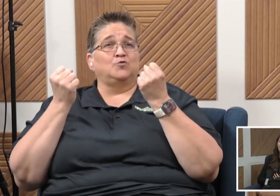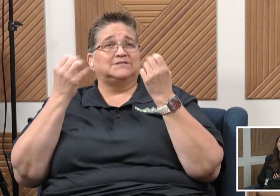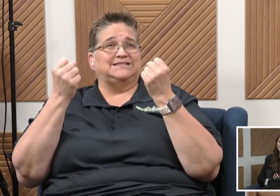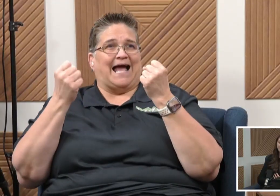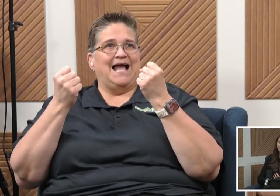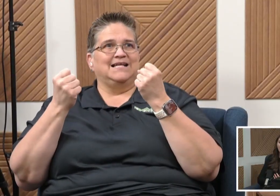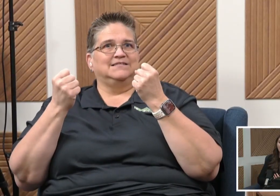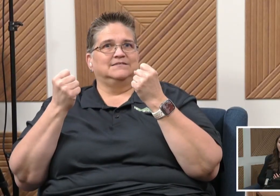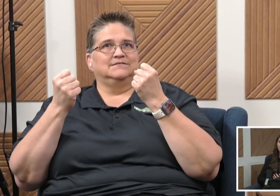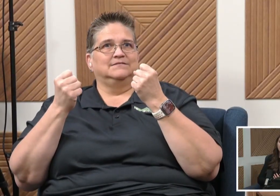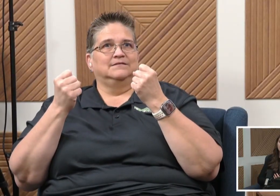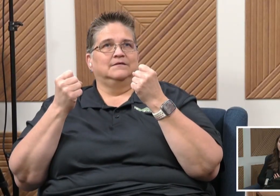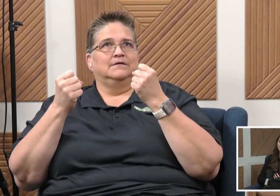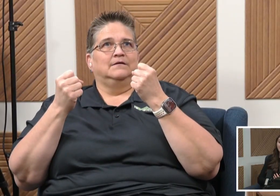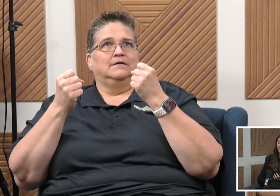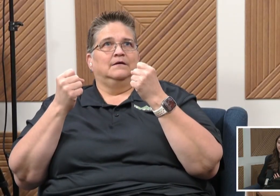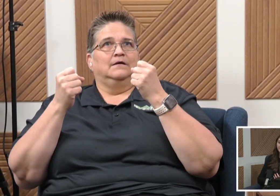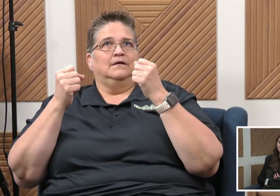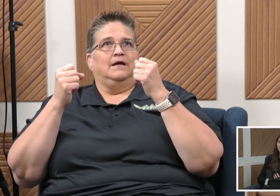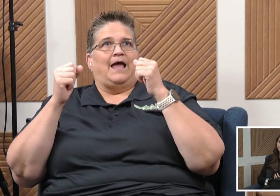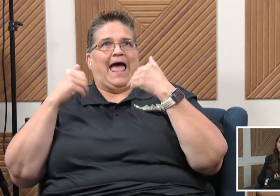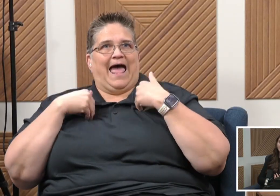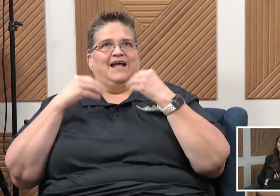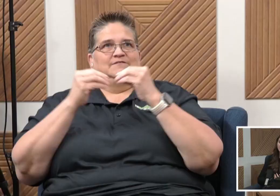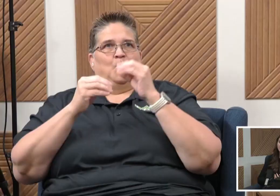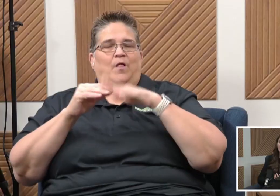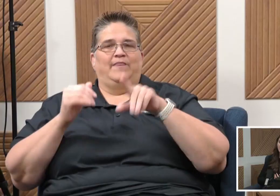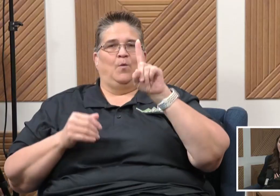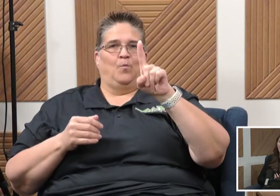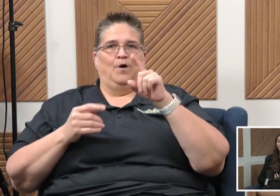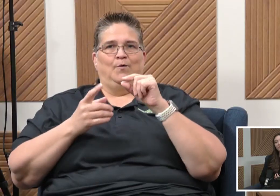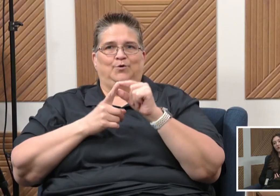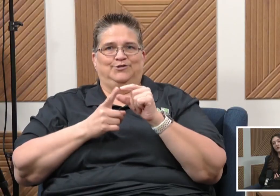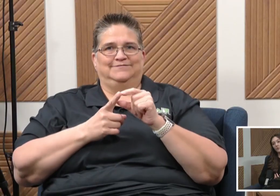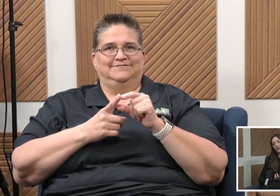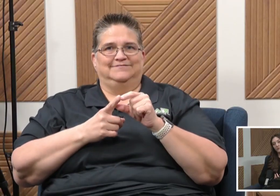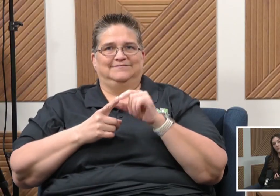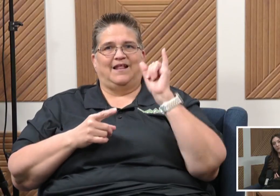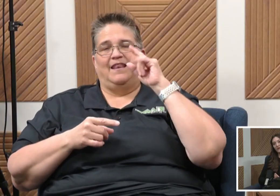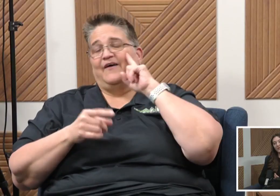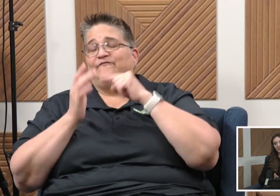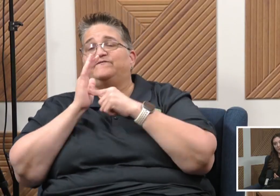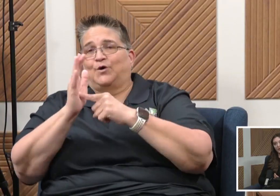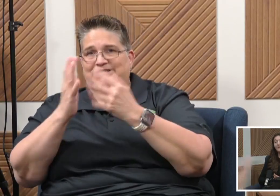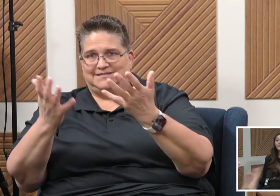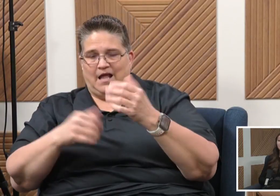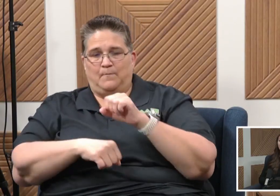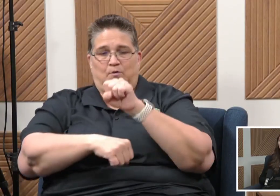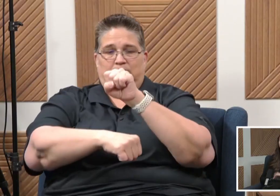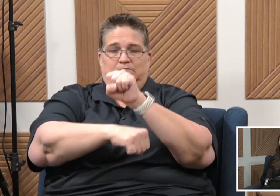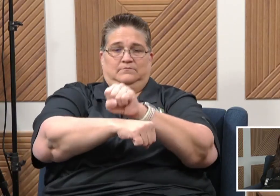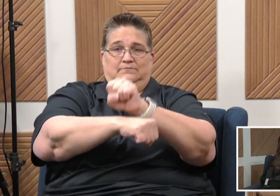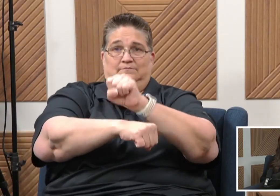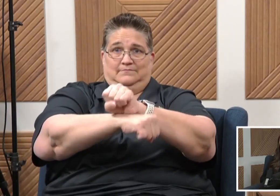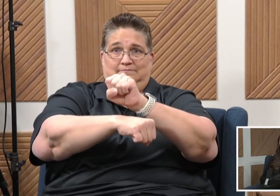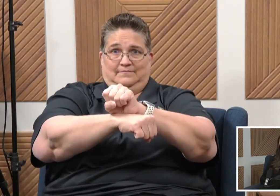Some of our signs have more than one English word. For example, work.